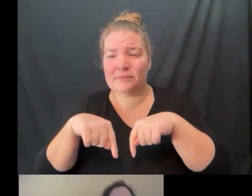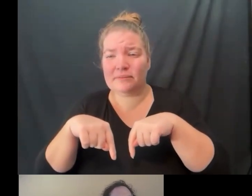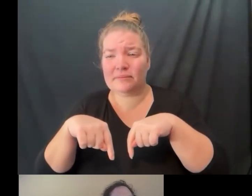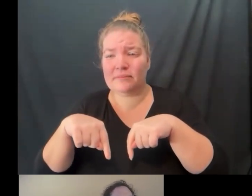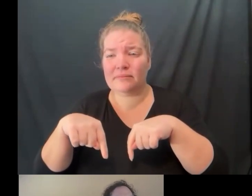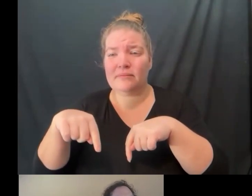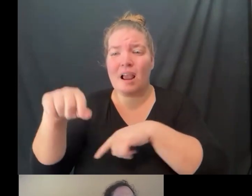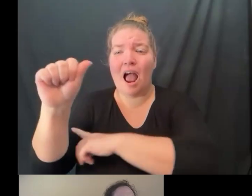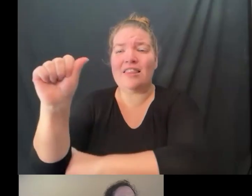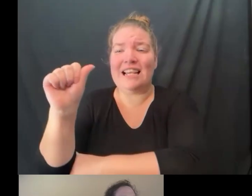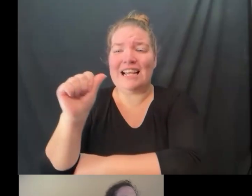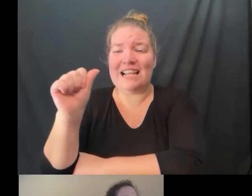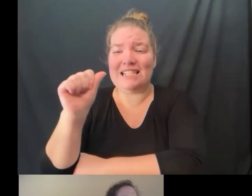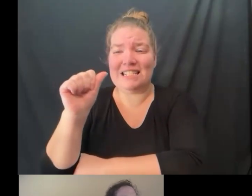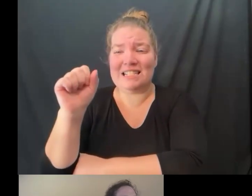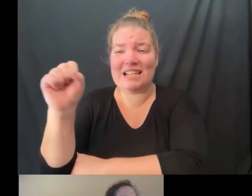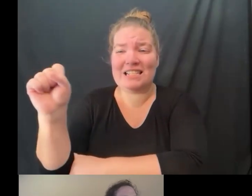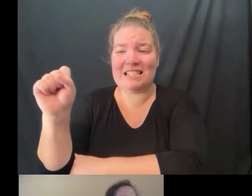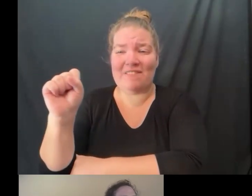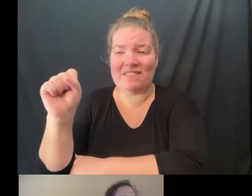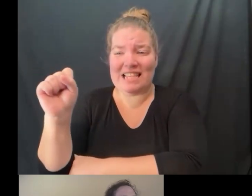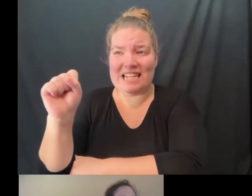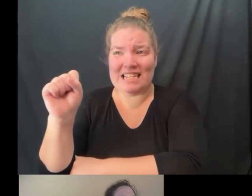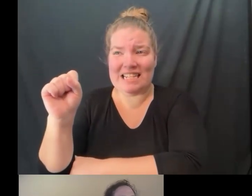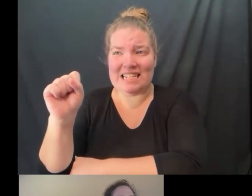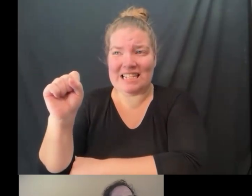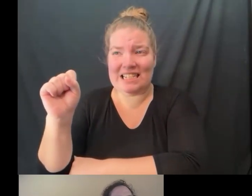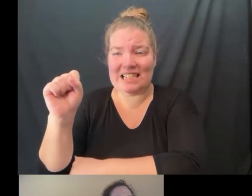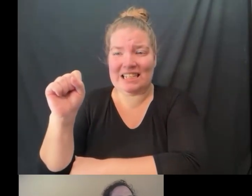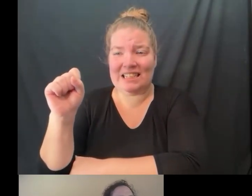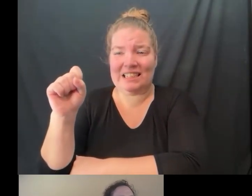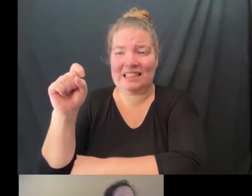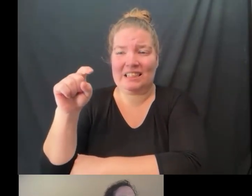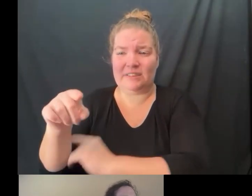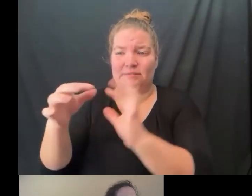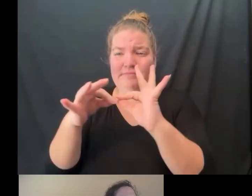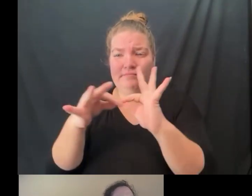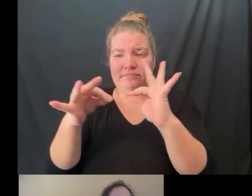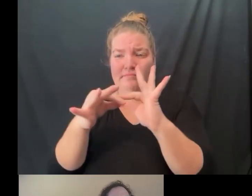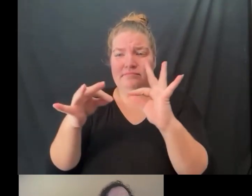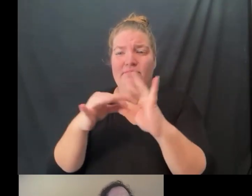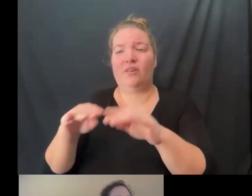And Andreas Stefik asks, there was a lot of reference to Phase 1.